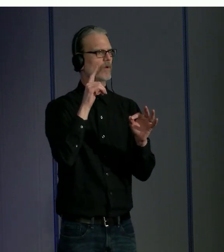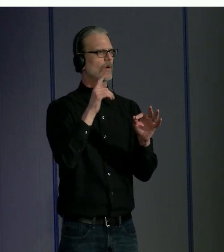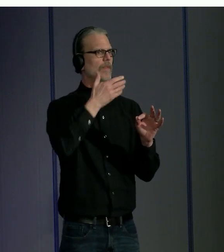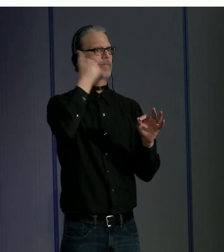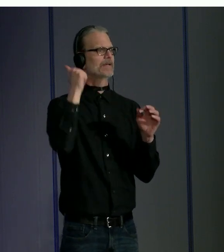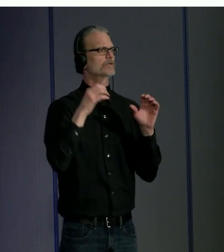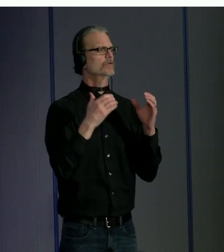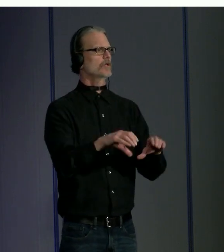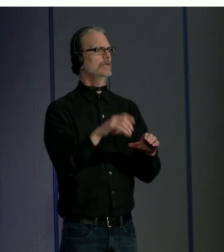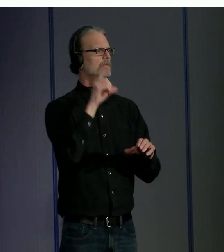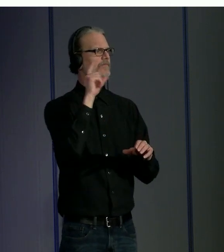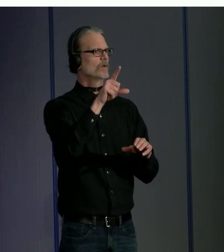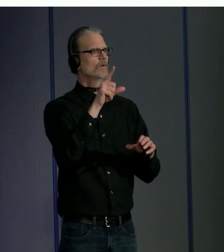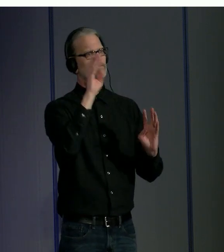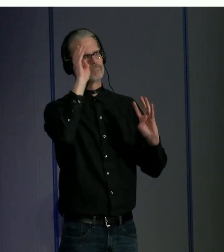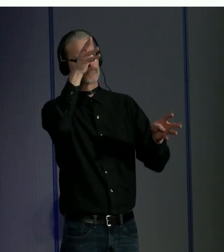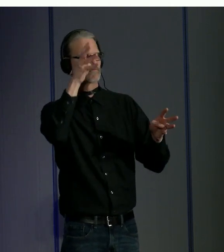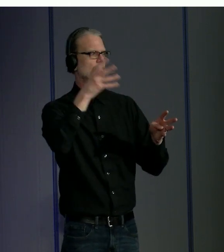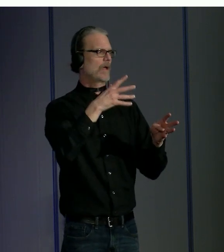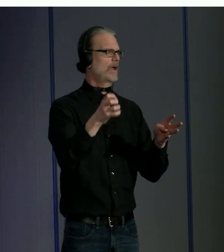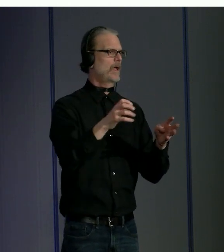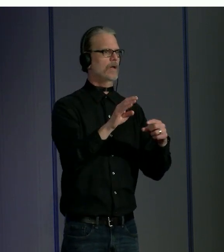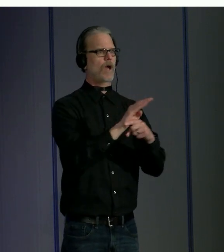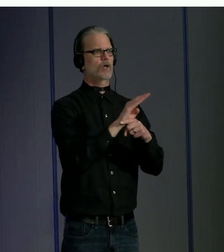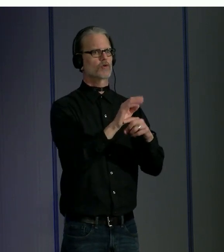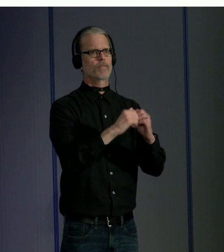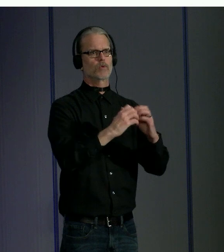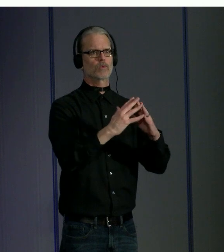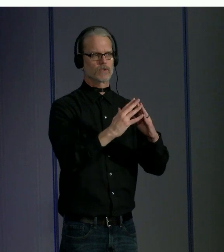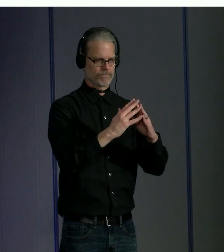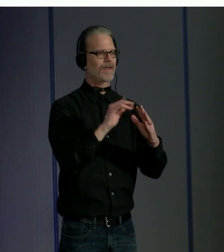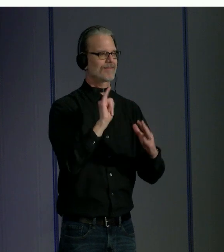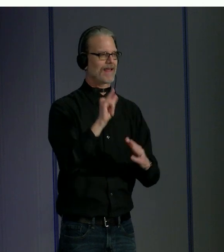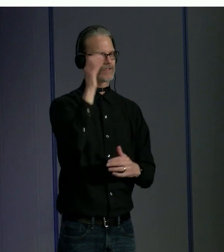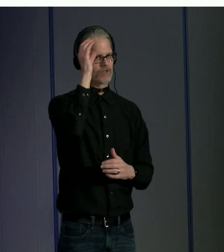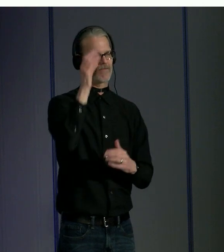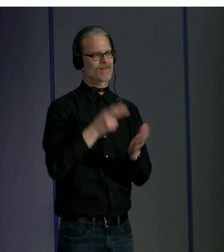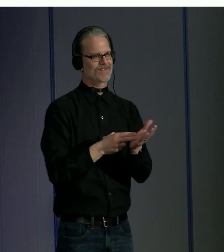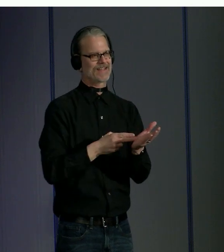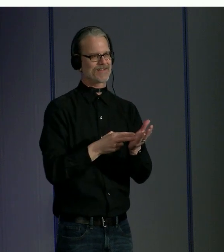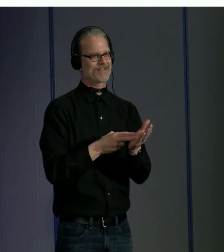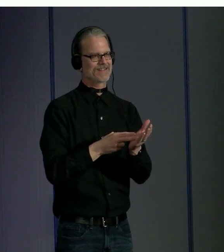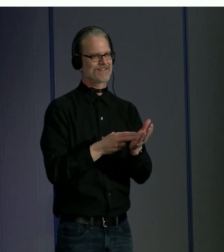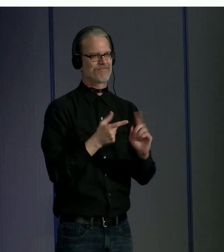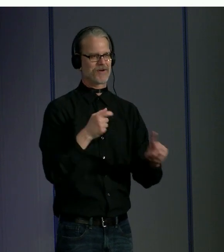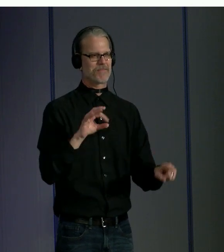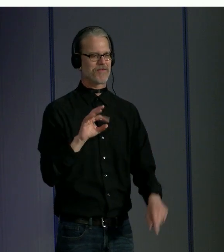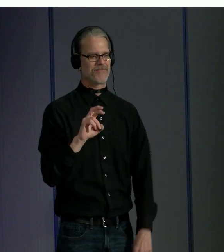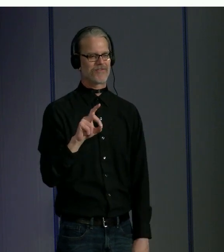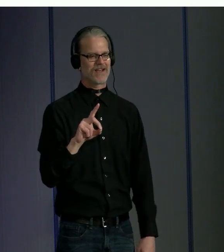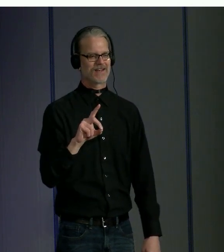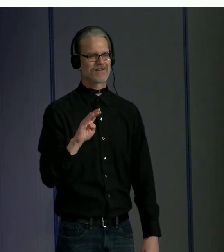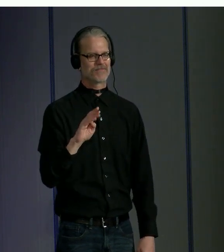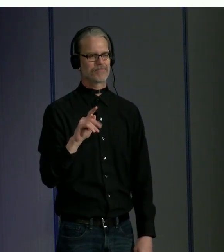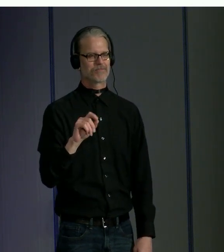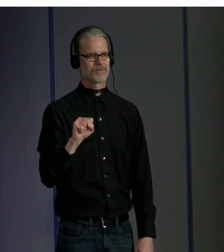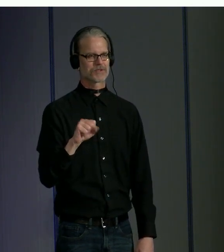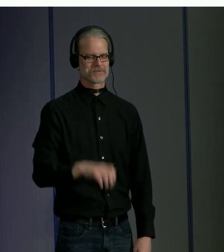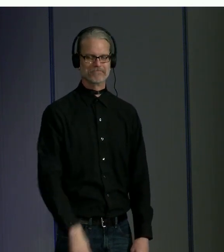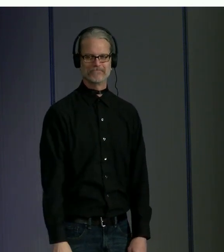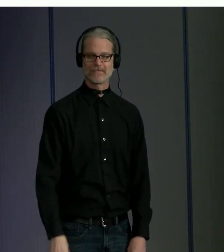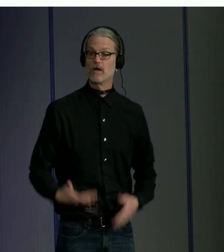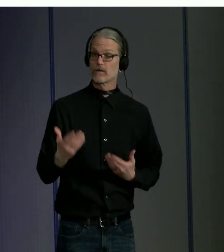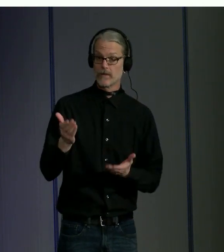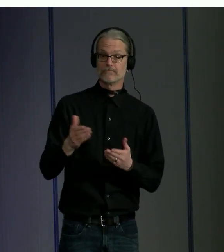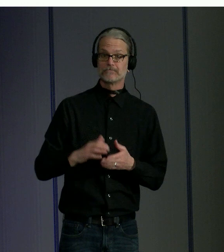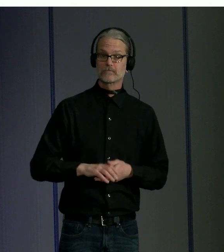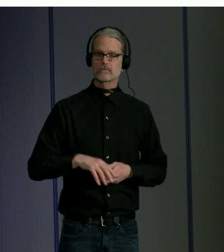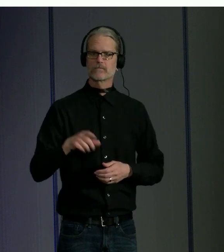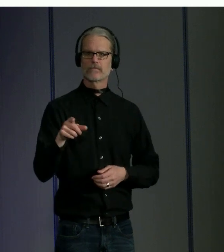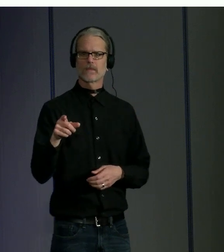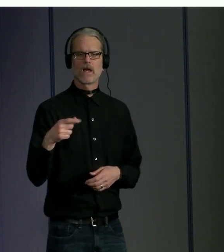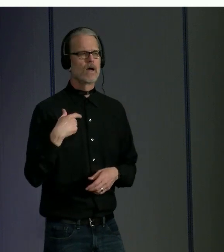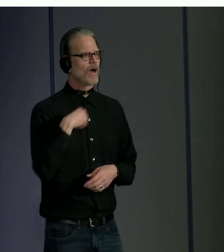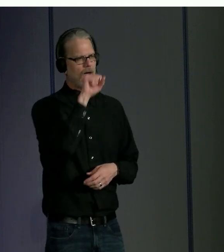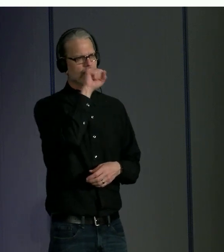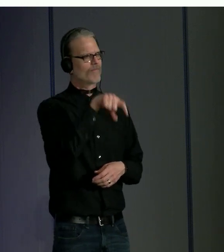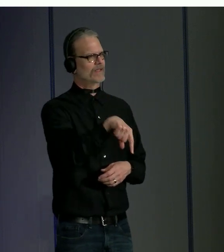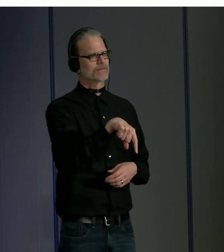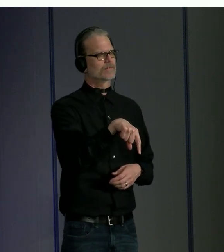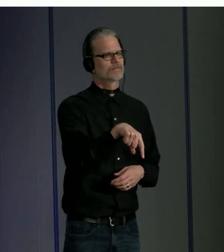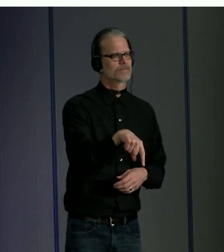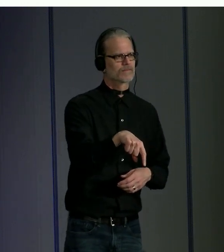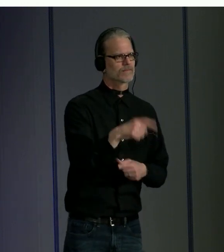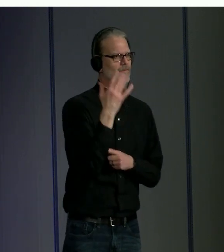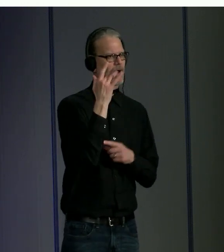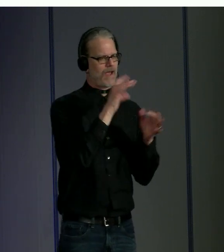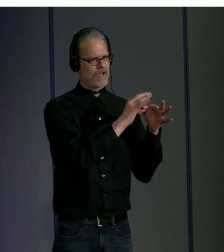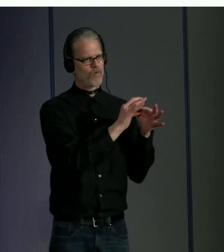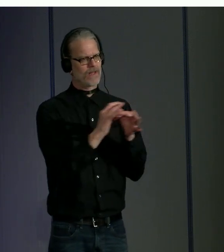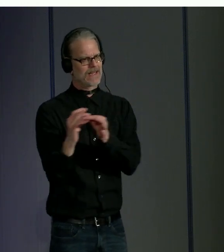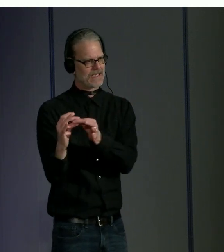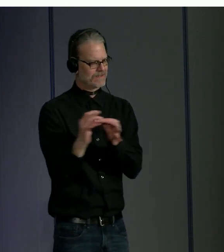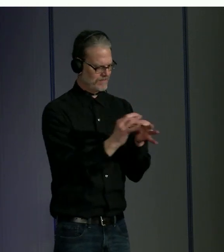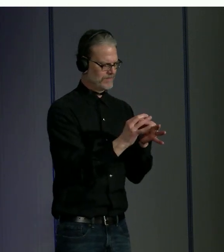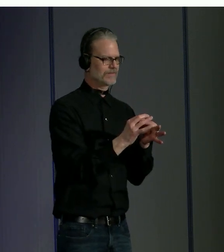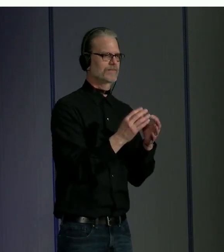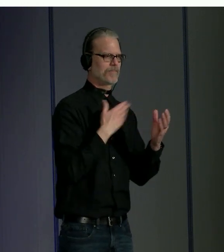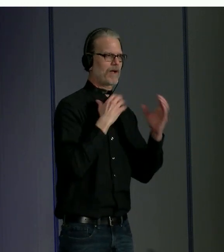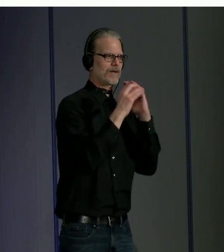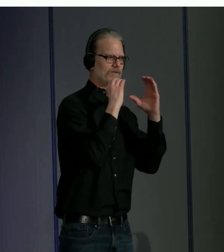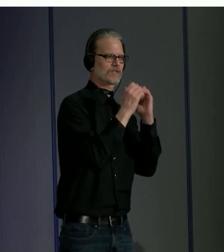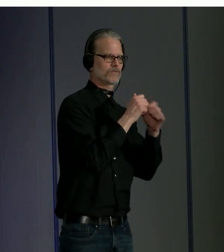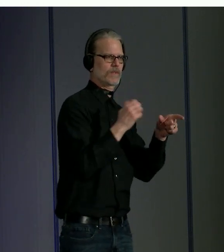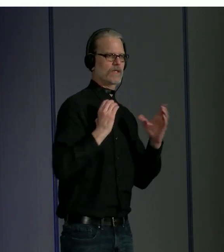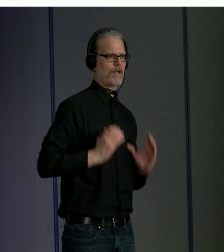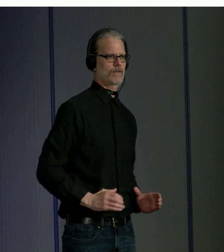and enter ships.